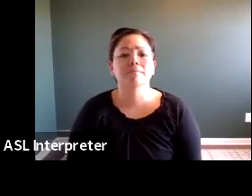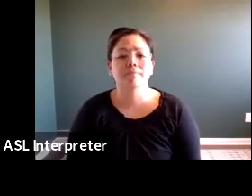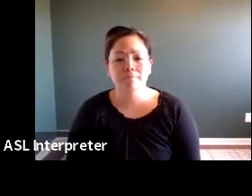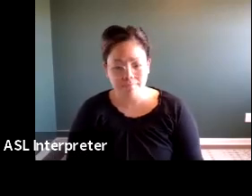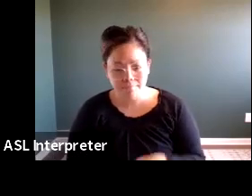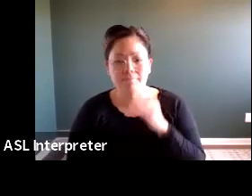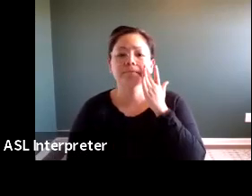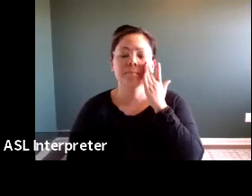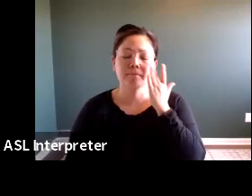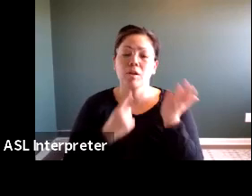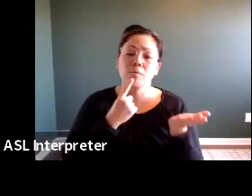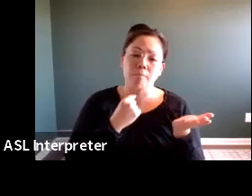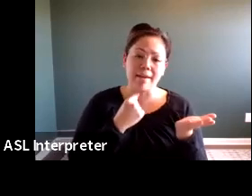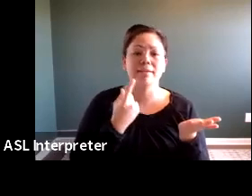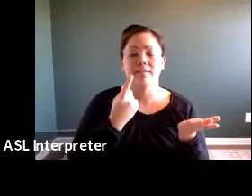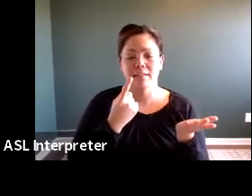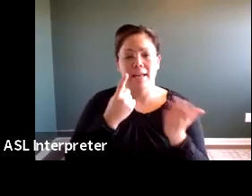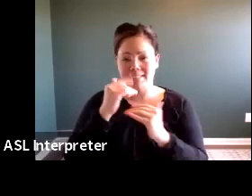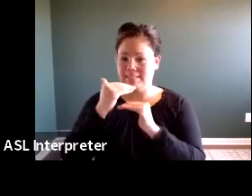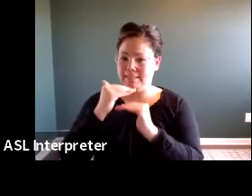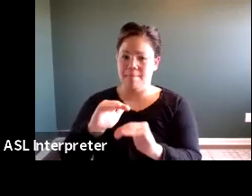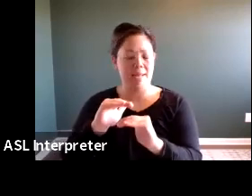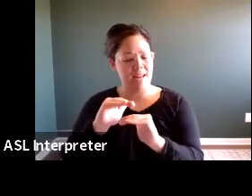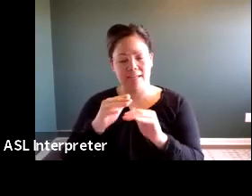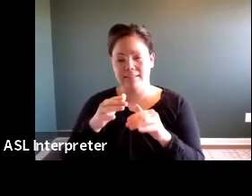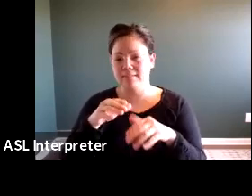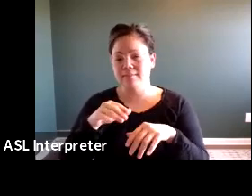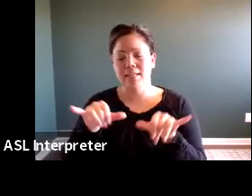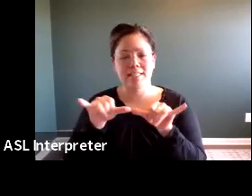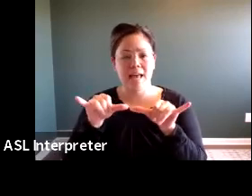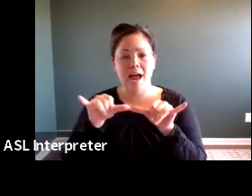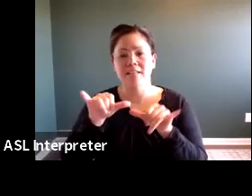And then red, further limiting social gathering sizes to 25 people.